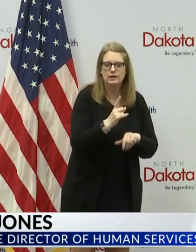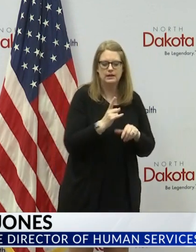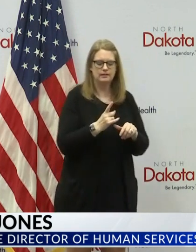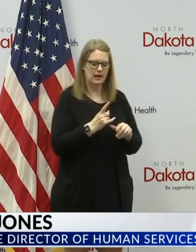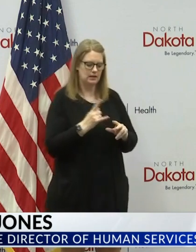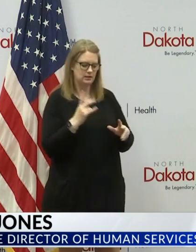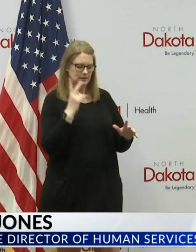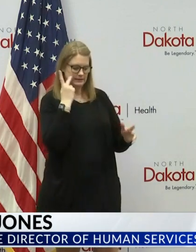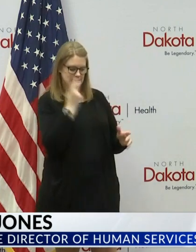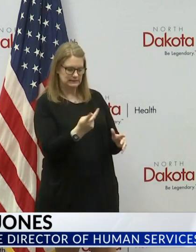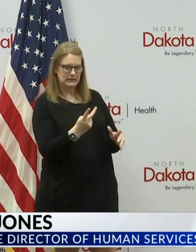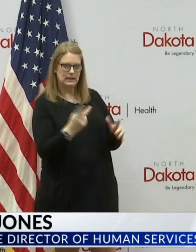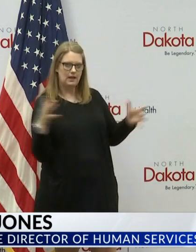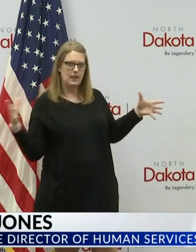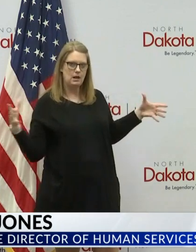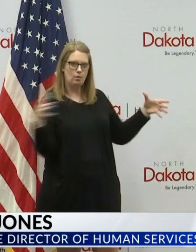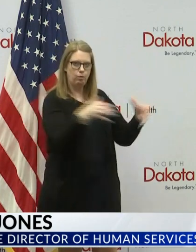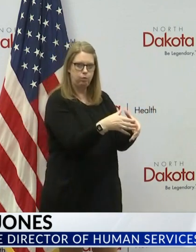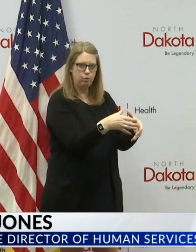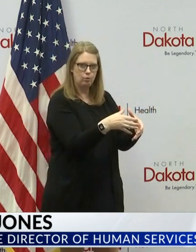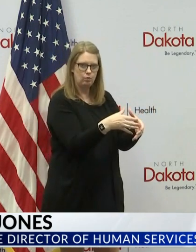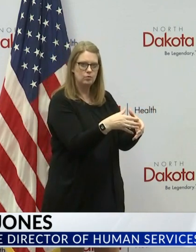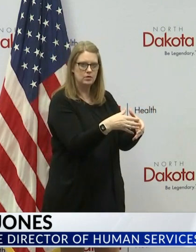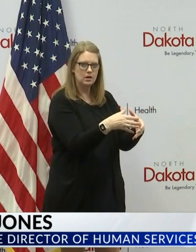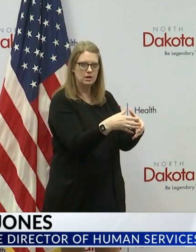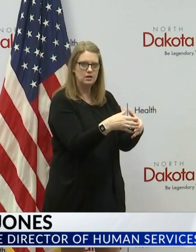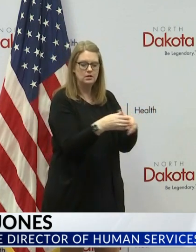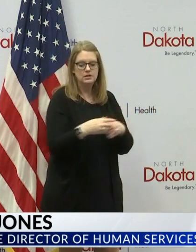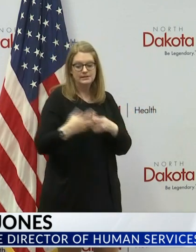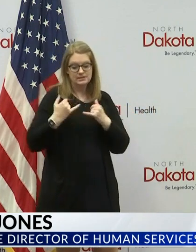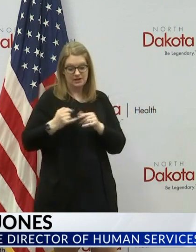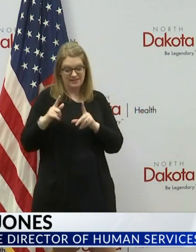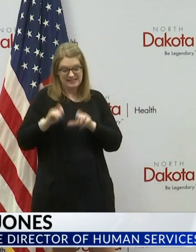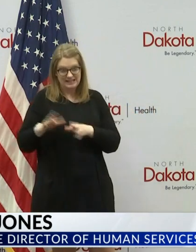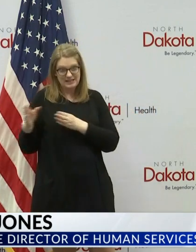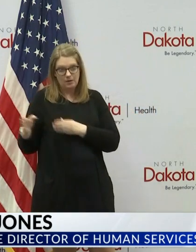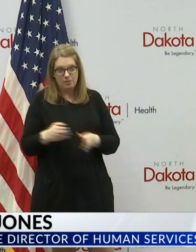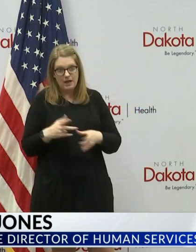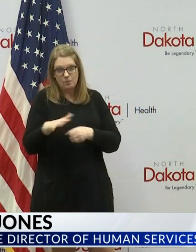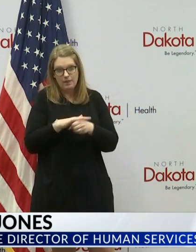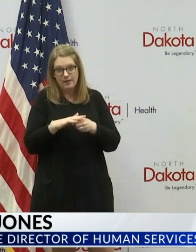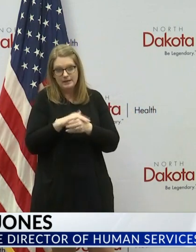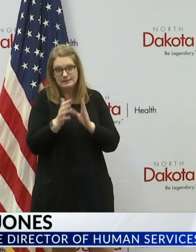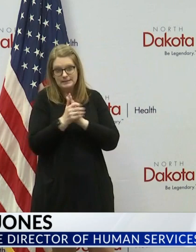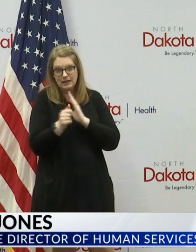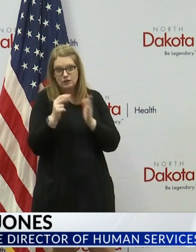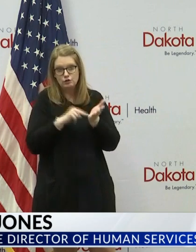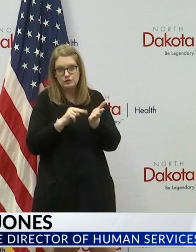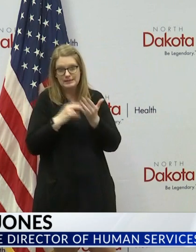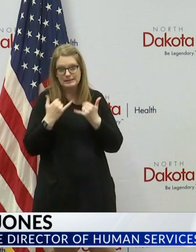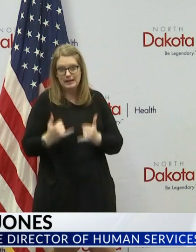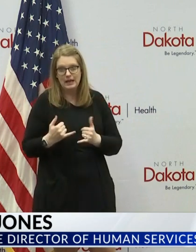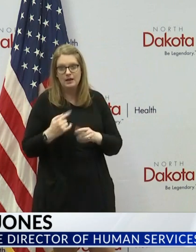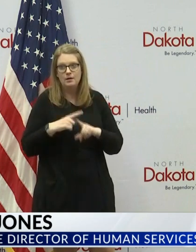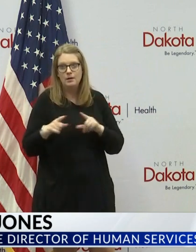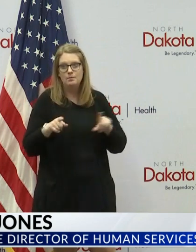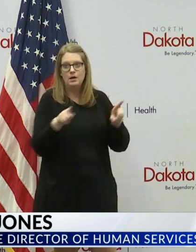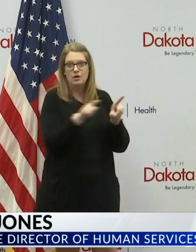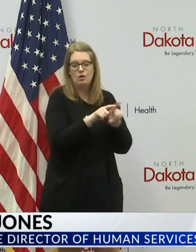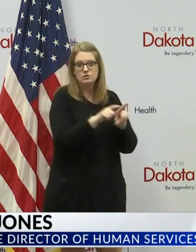GOVERNOR BROUGHT UP IS THE RAPID RESPONSE TEAMS HERE WE ARE STANDING THESE UP RIGHT NOW TO ALLOW US TO QUICKLY DEPLOY RESOURCES.